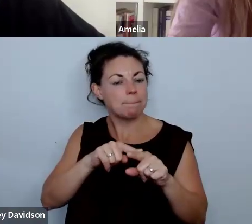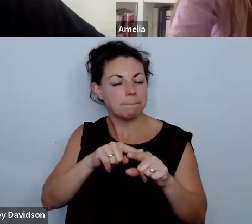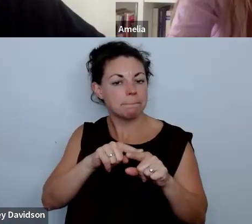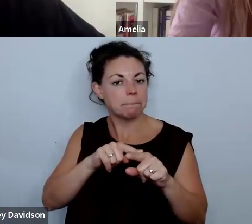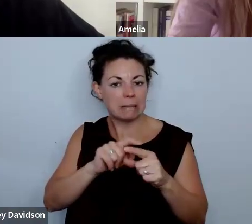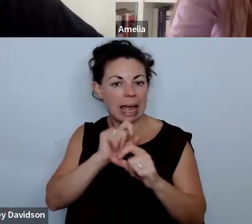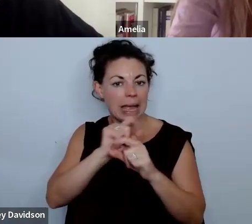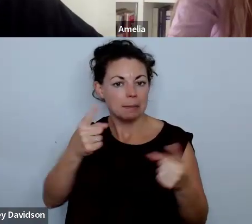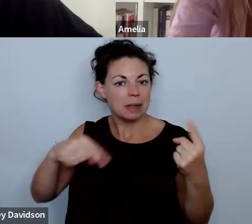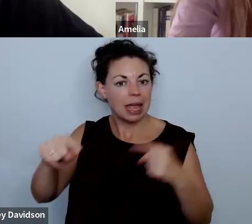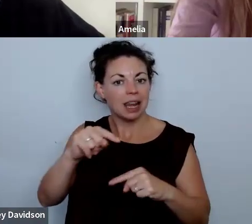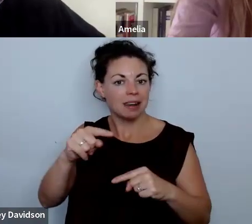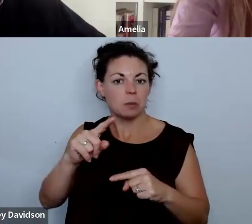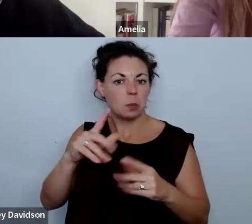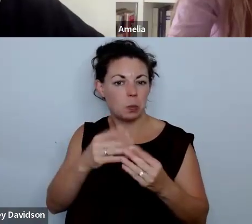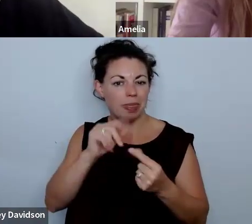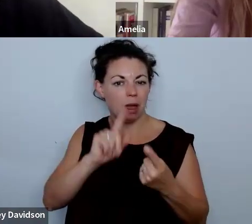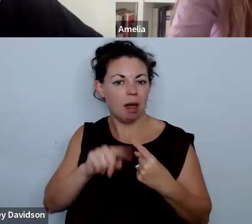"How do you think when writing policy